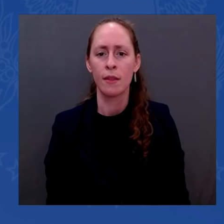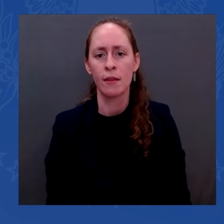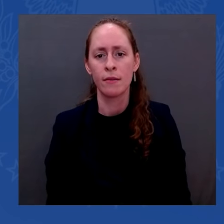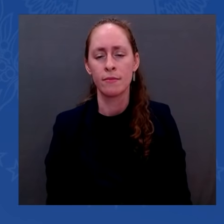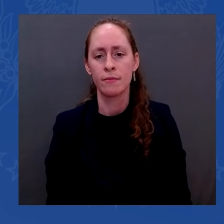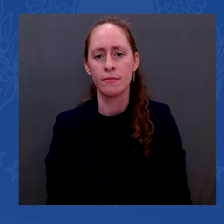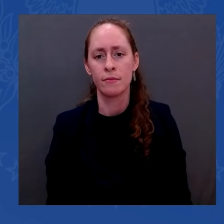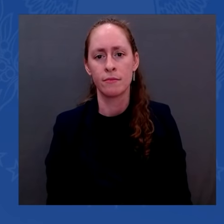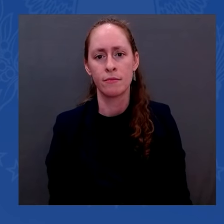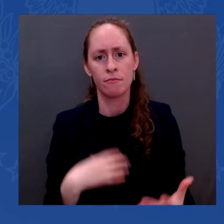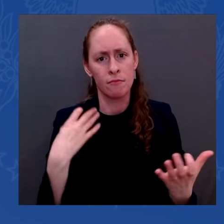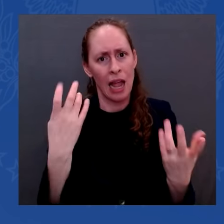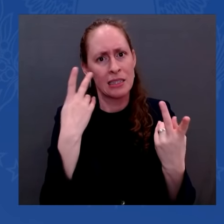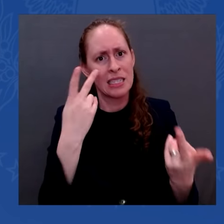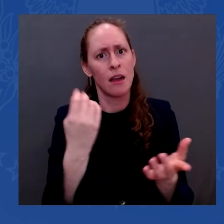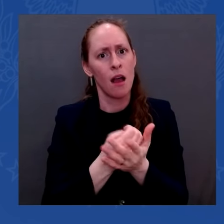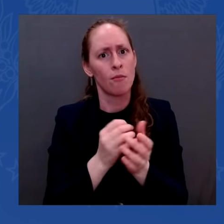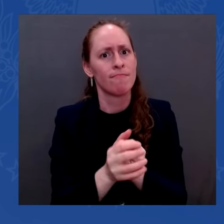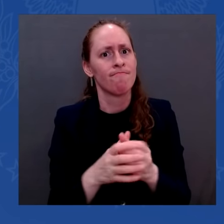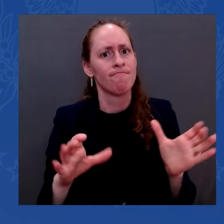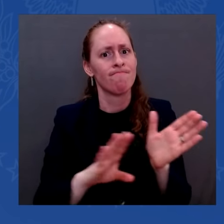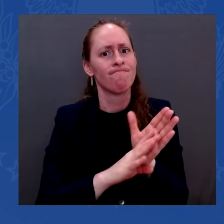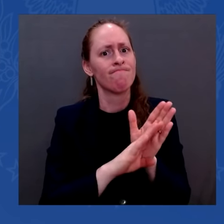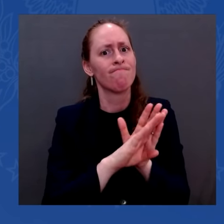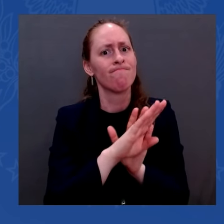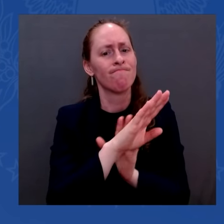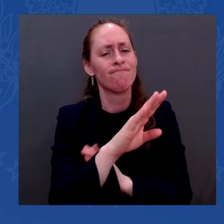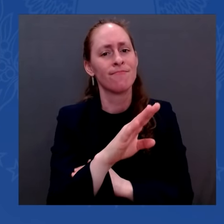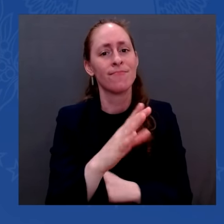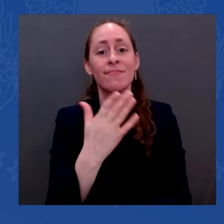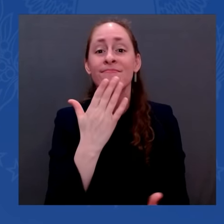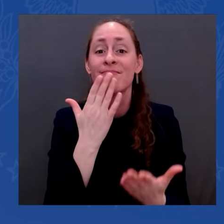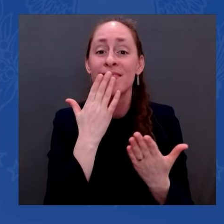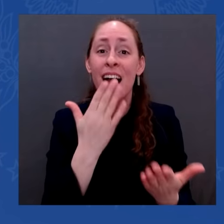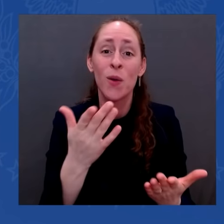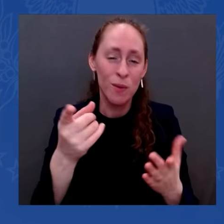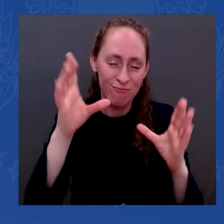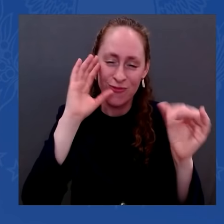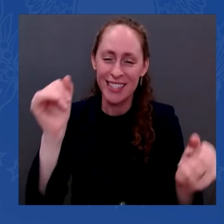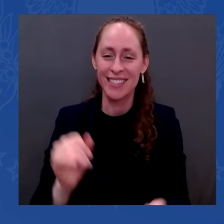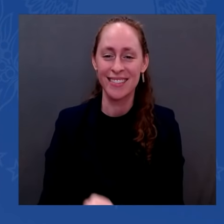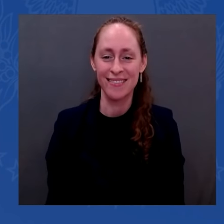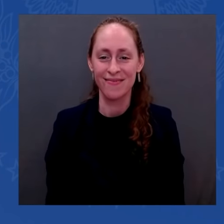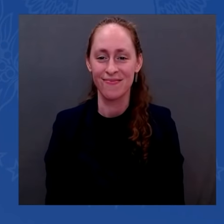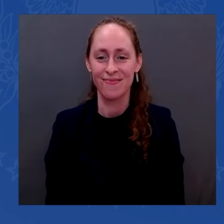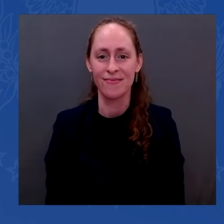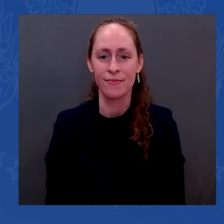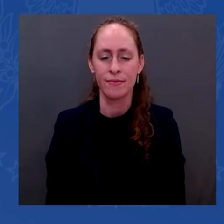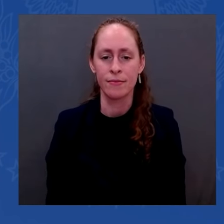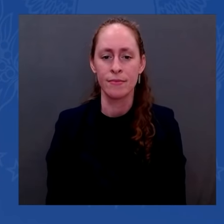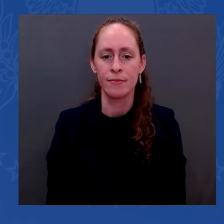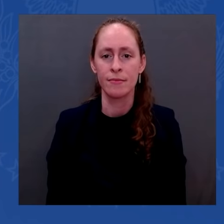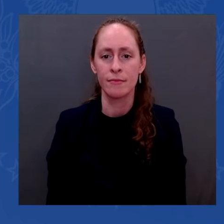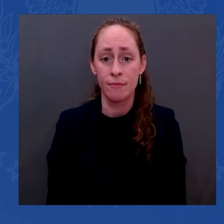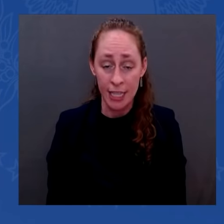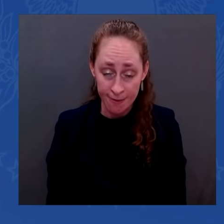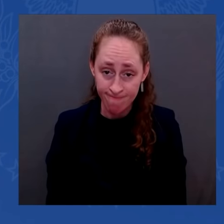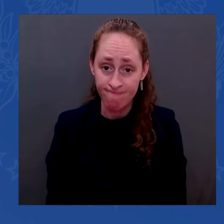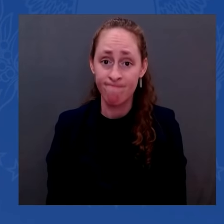We're going to -- at the federal level, we're investing billions of dollars in making sure that you have resilience in your energy supplies.